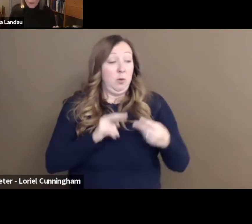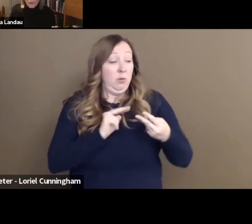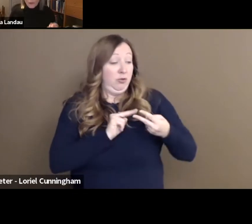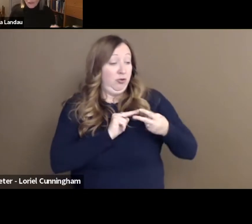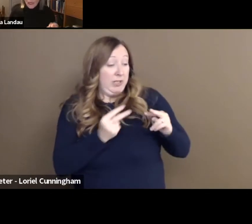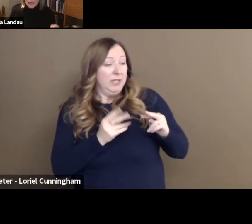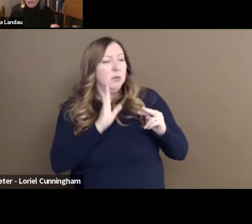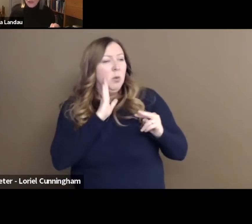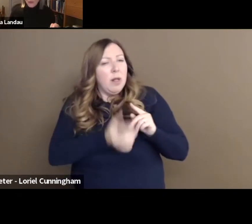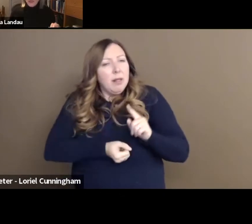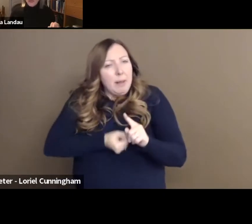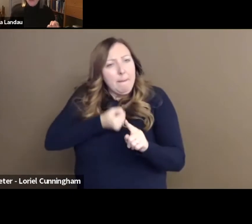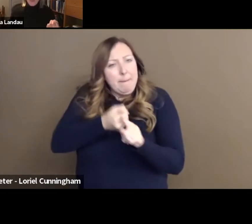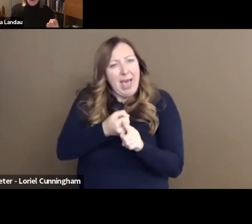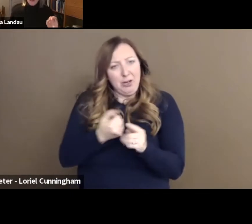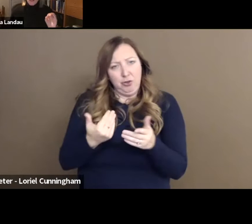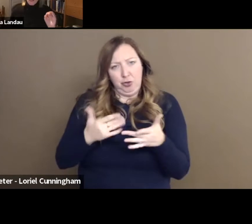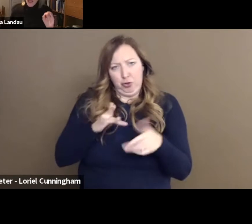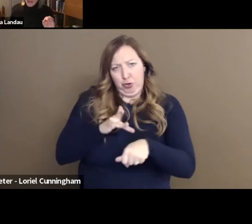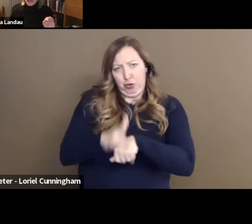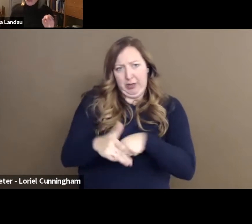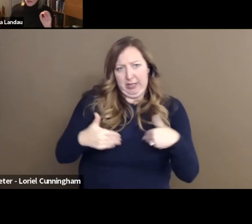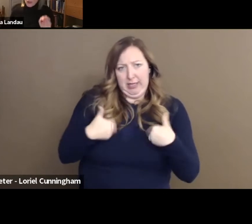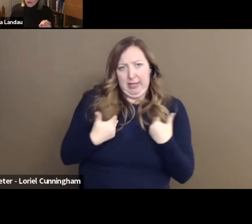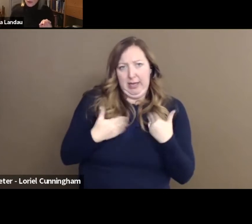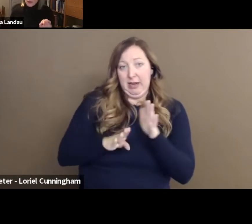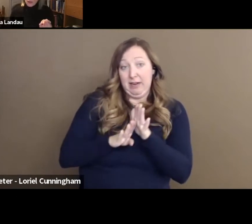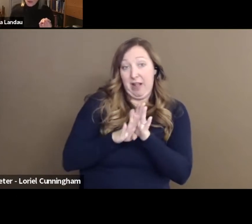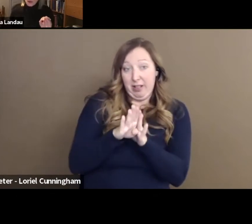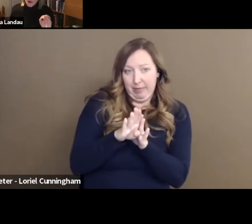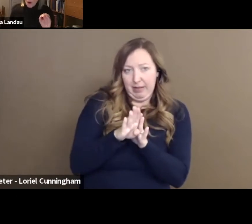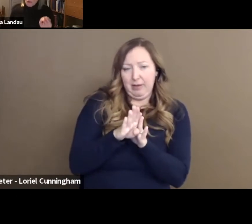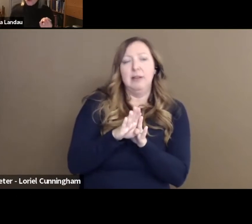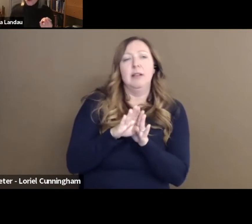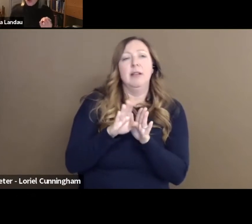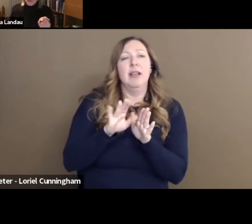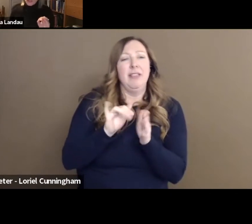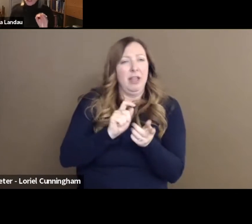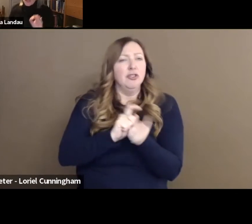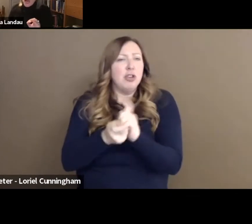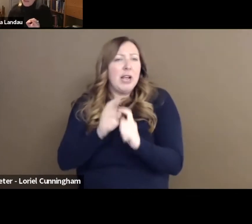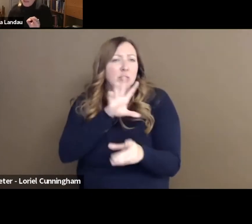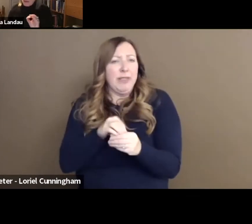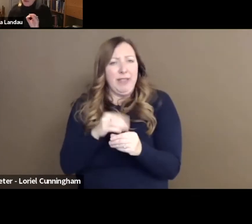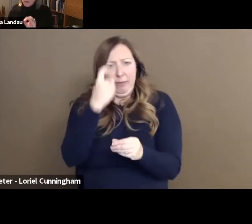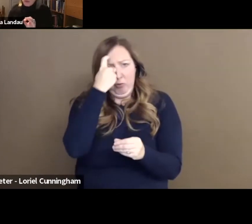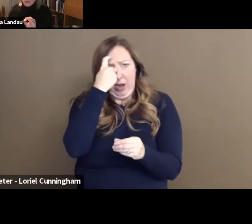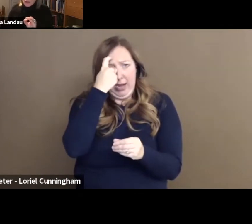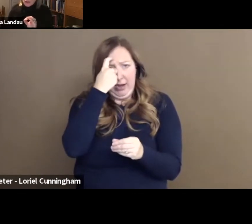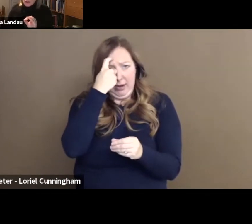there's a change in the brain that in turn